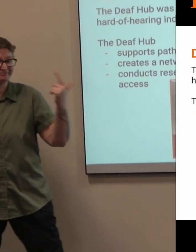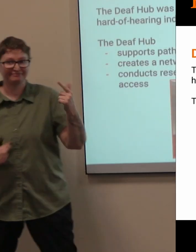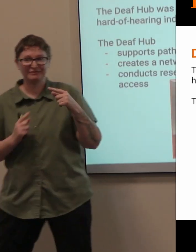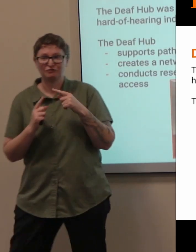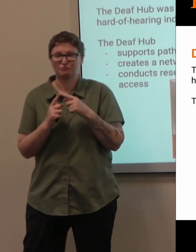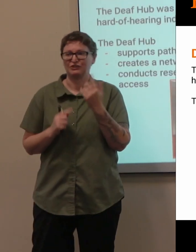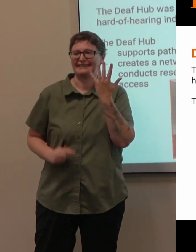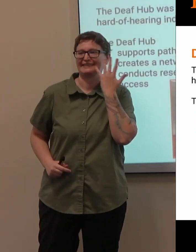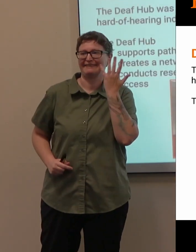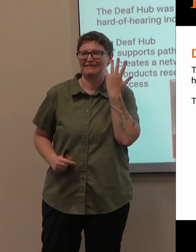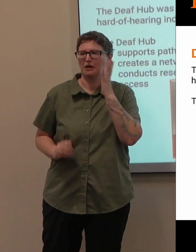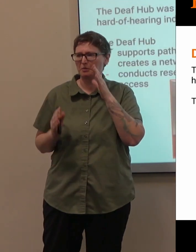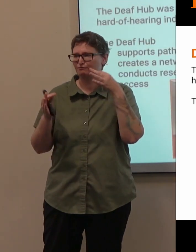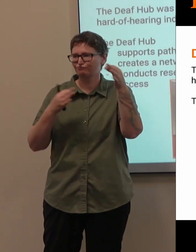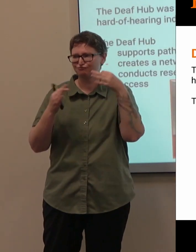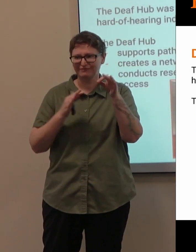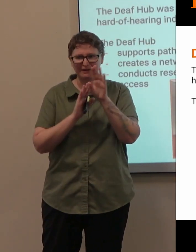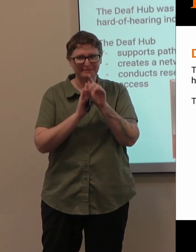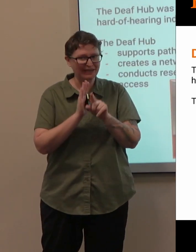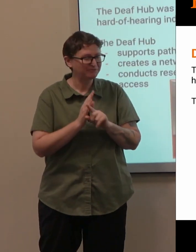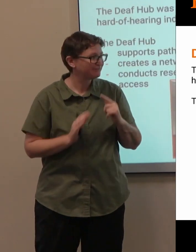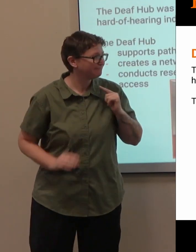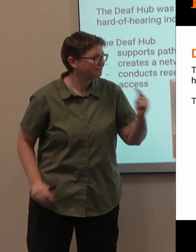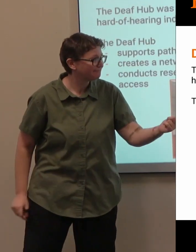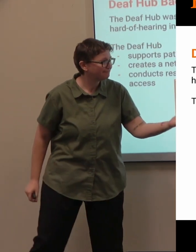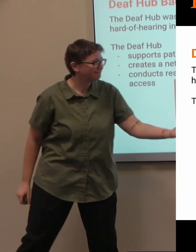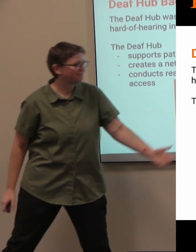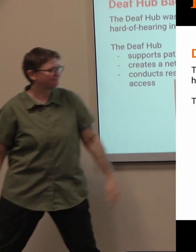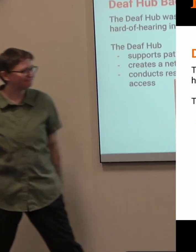Turning it over to Tiffany, she will explain the Deaf Hub background.